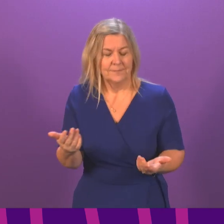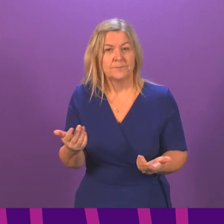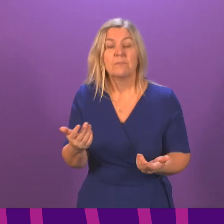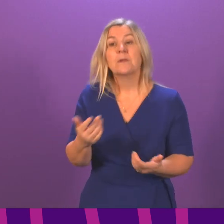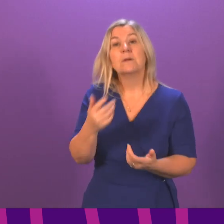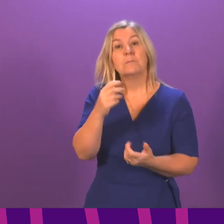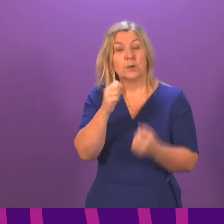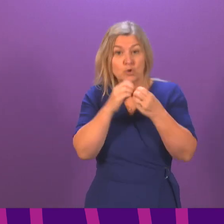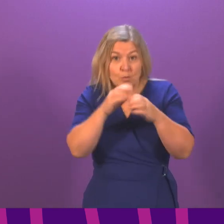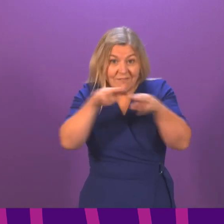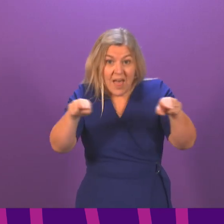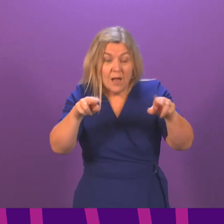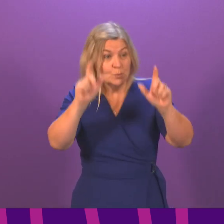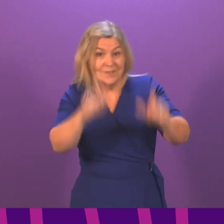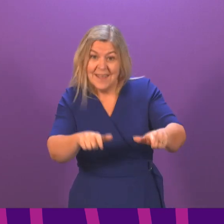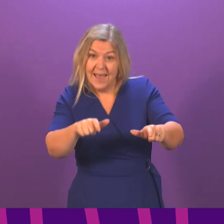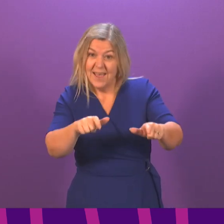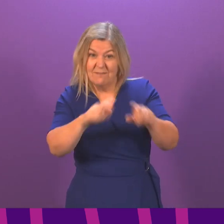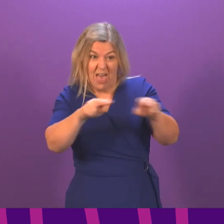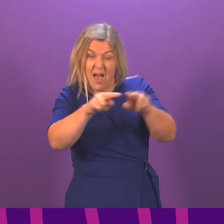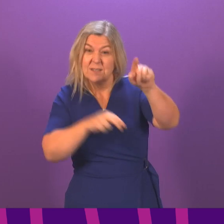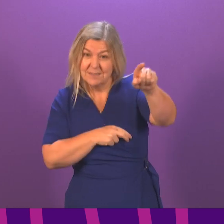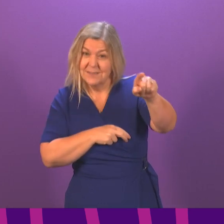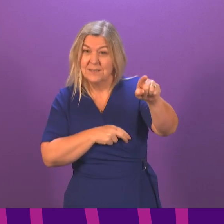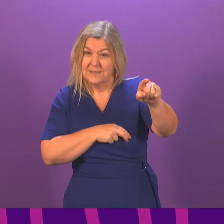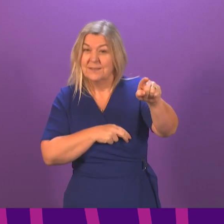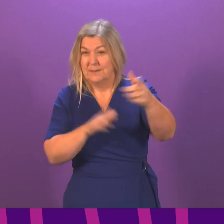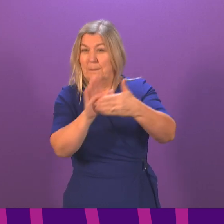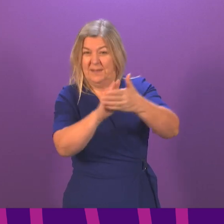other over Christmas, but if they join different bubbles, our advice is that they should isolate